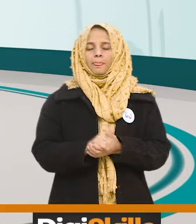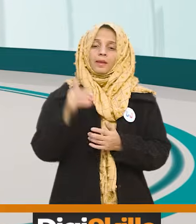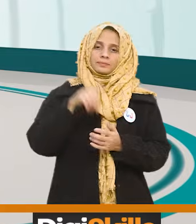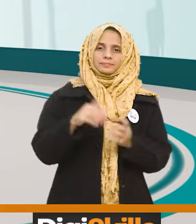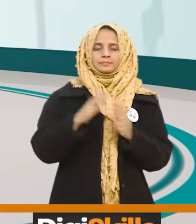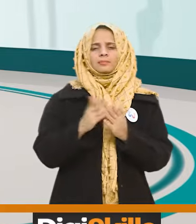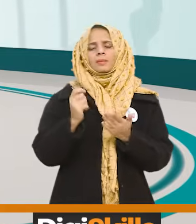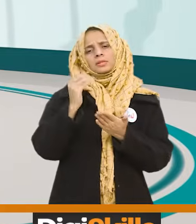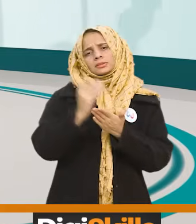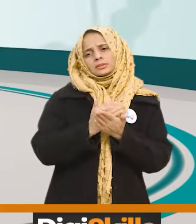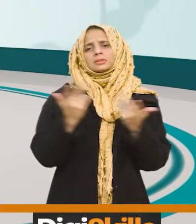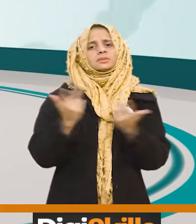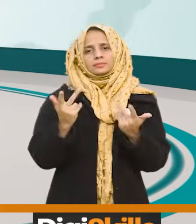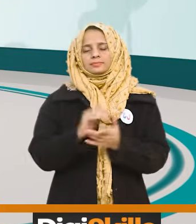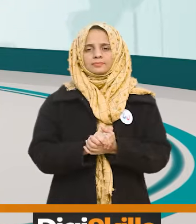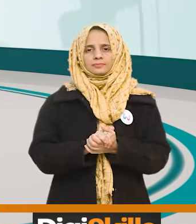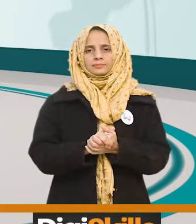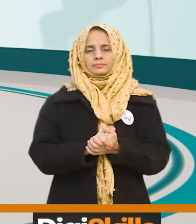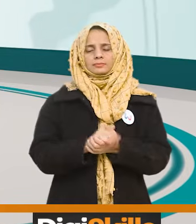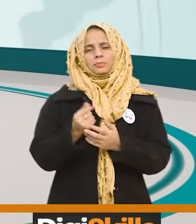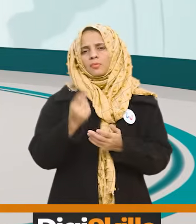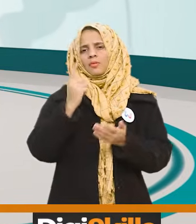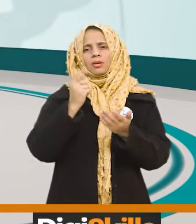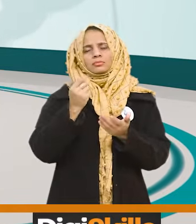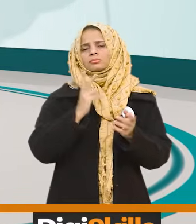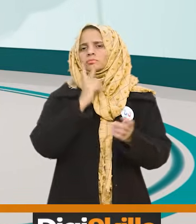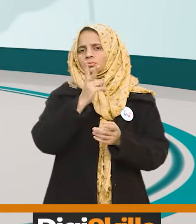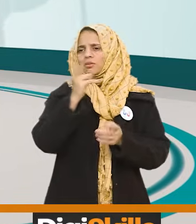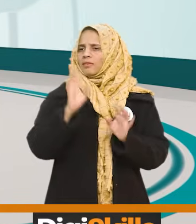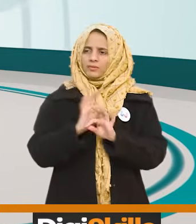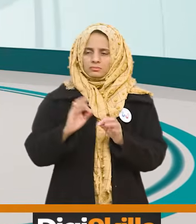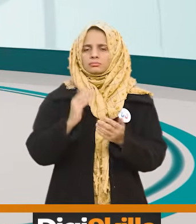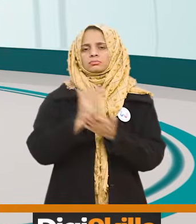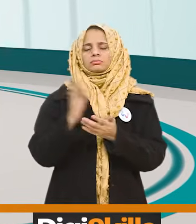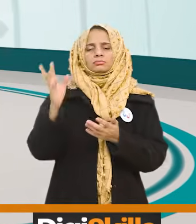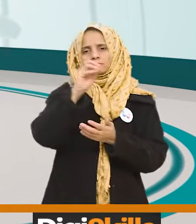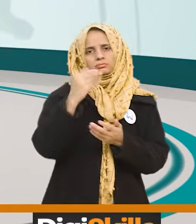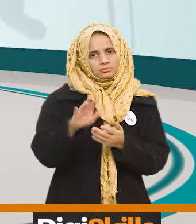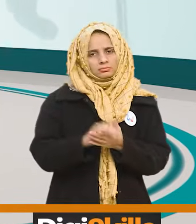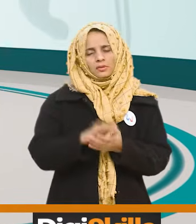Now, what is the process after a project is awarded? You have escrowed. Escrow is a guarantee. Isn't it?